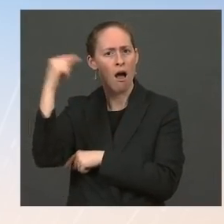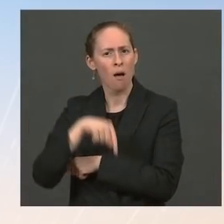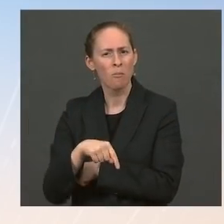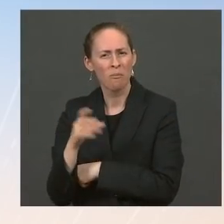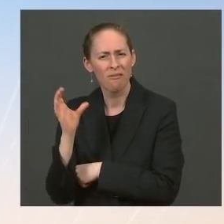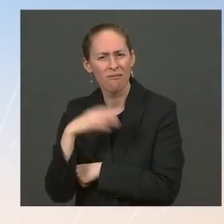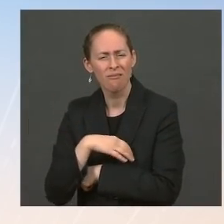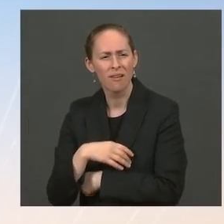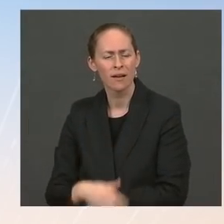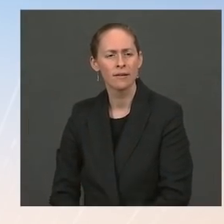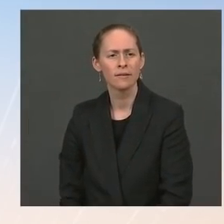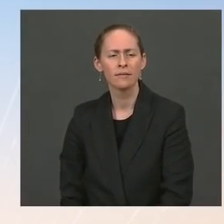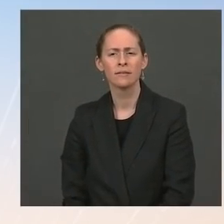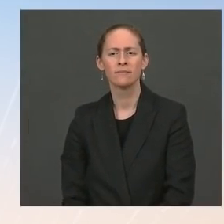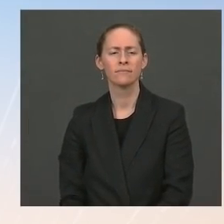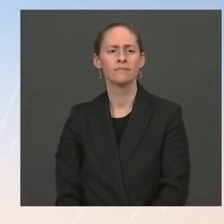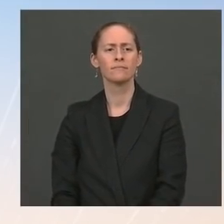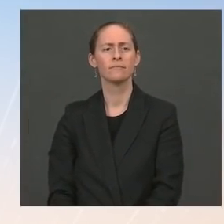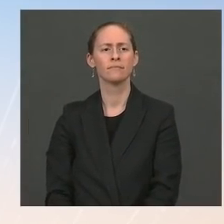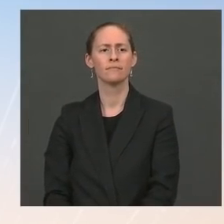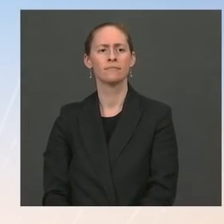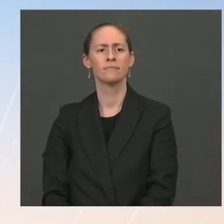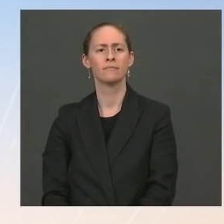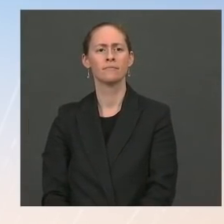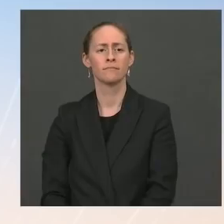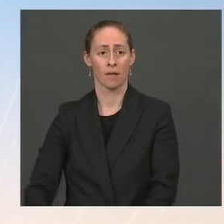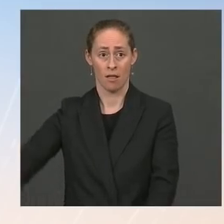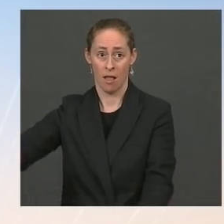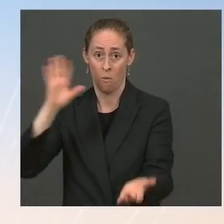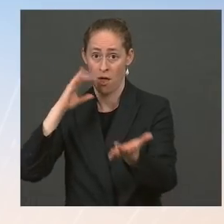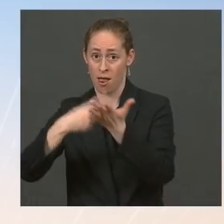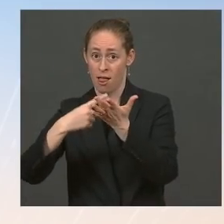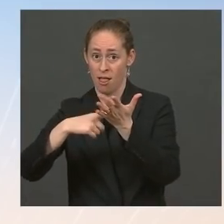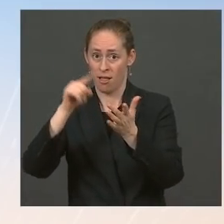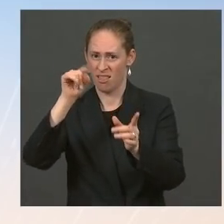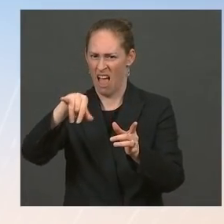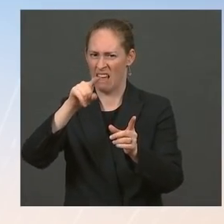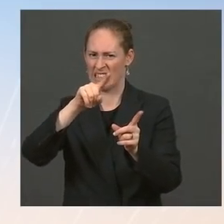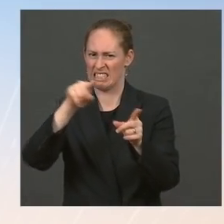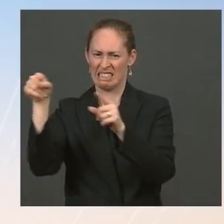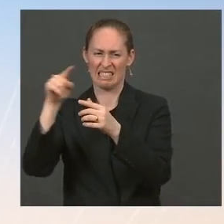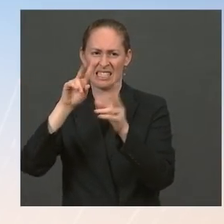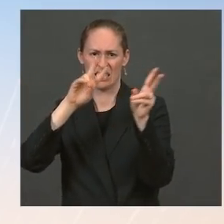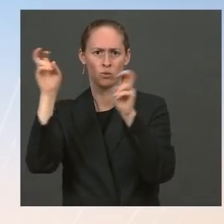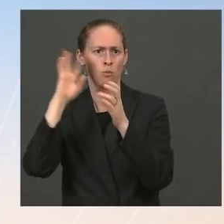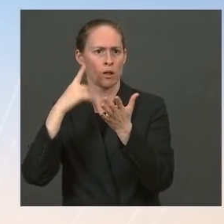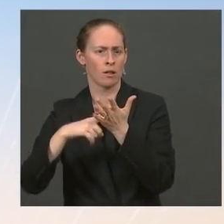One, they're going to have a discussion about all of these issues. And as you've seen, Prime Minister Trudeau and his delegation,